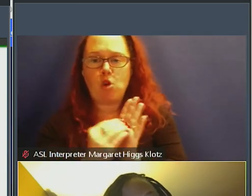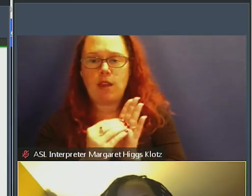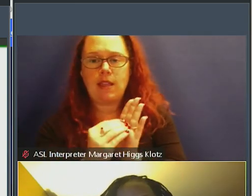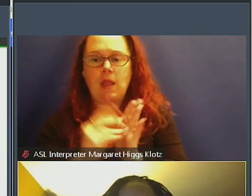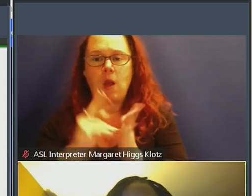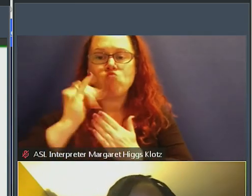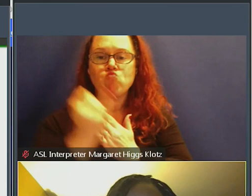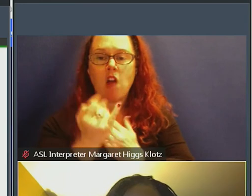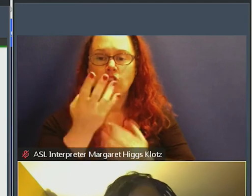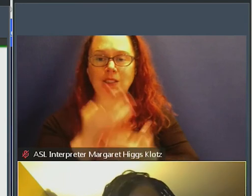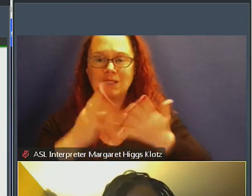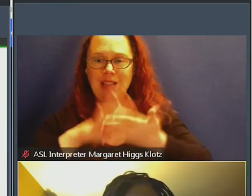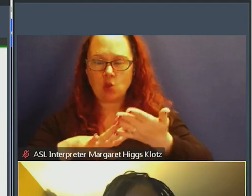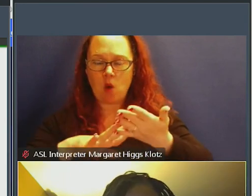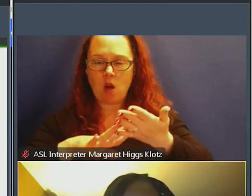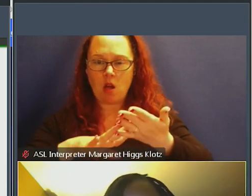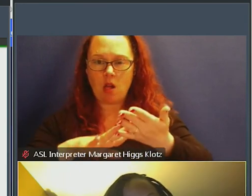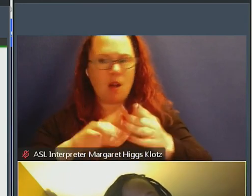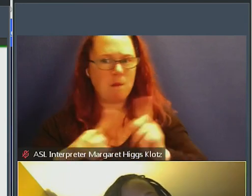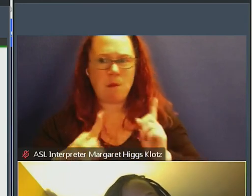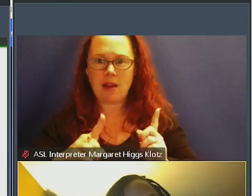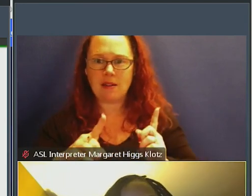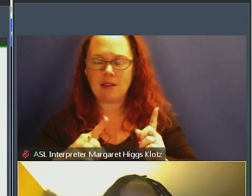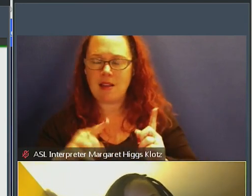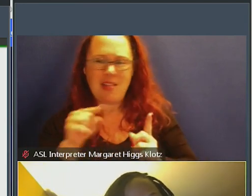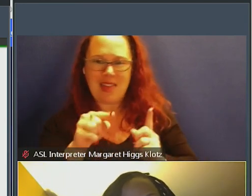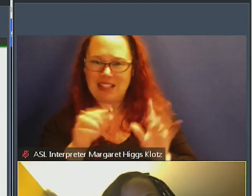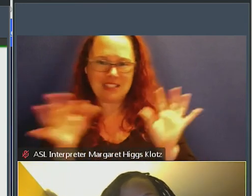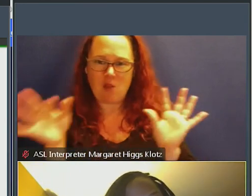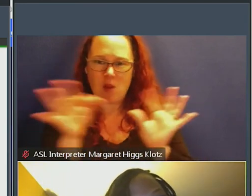It has nothing to do with establishing findings of fact or